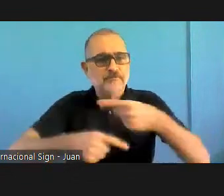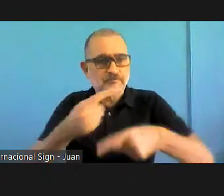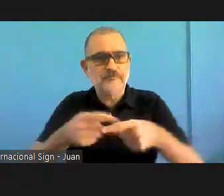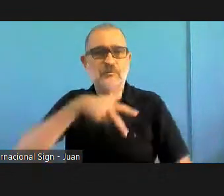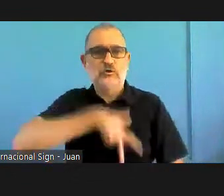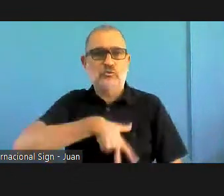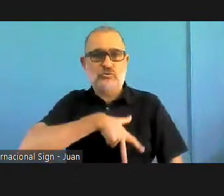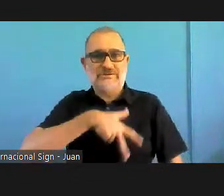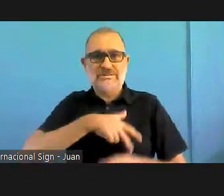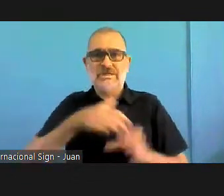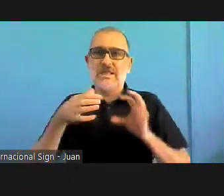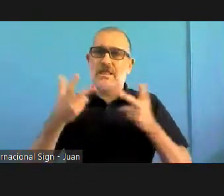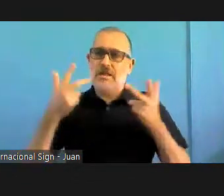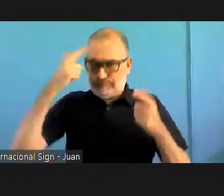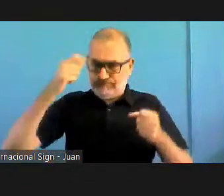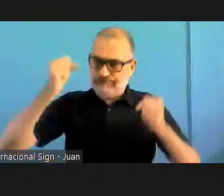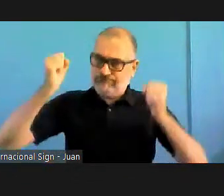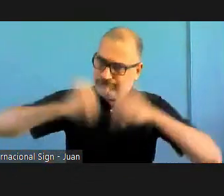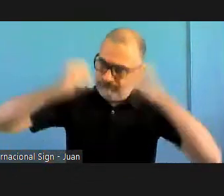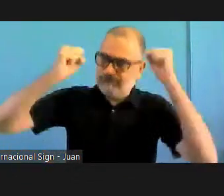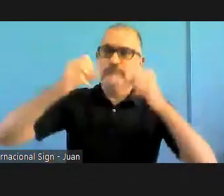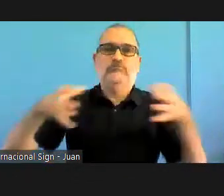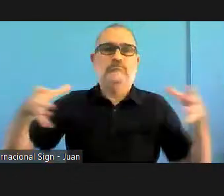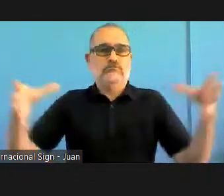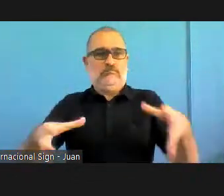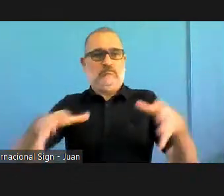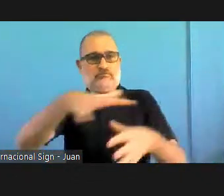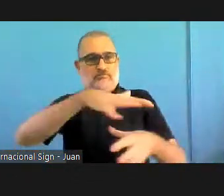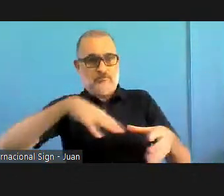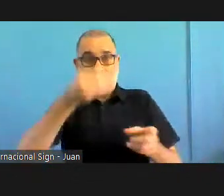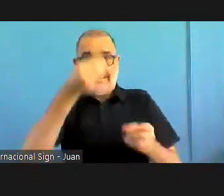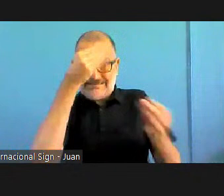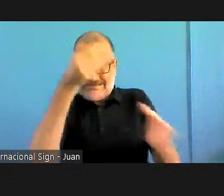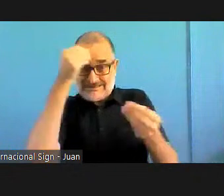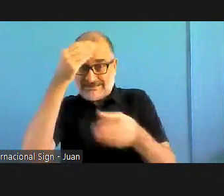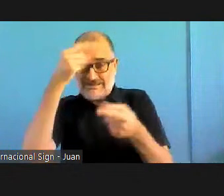Government and non-governmental as part of the conversation that is necessary.